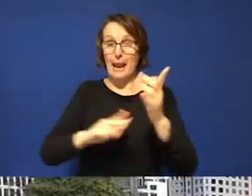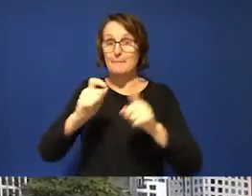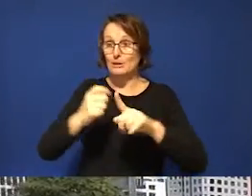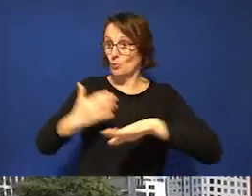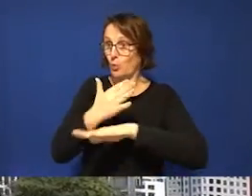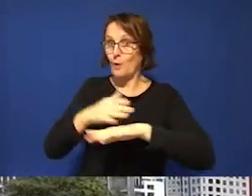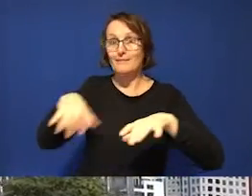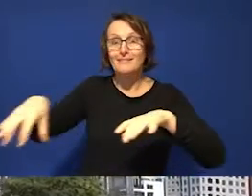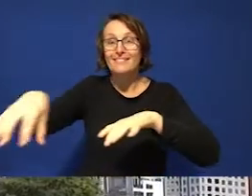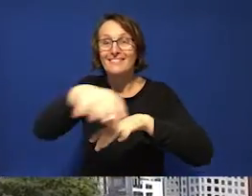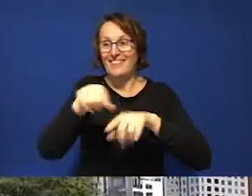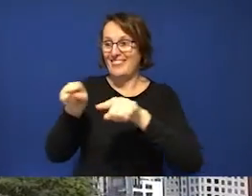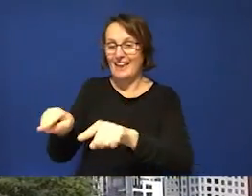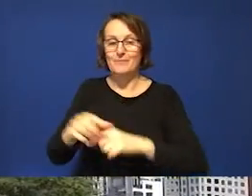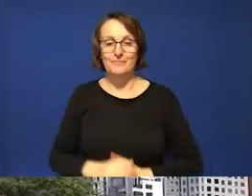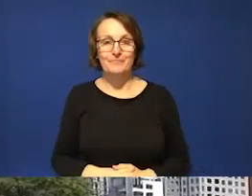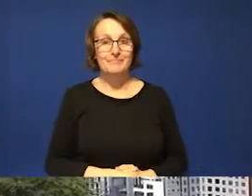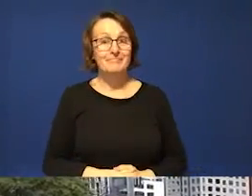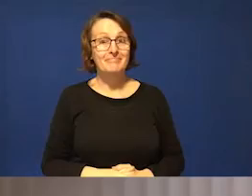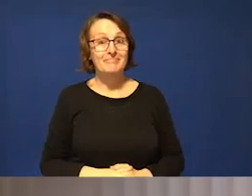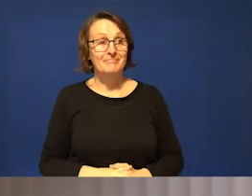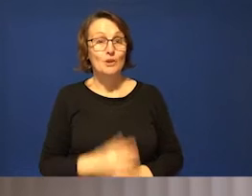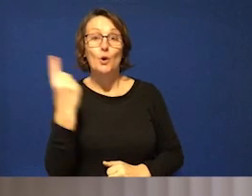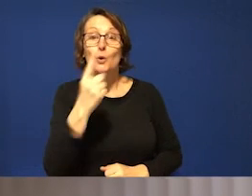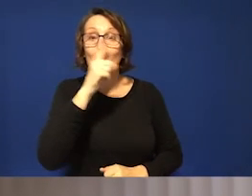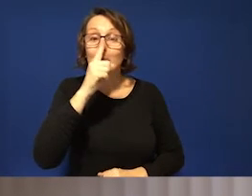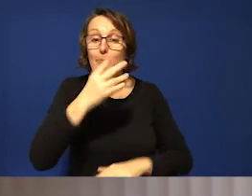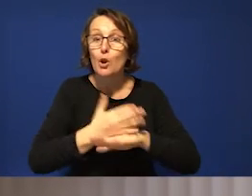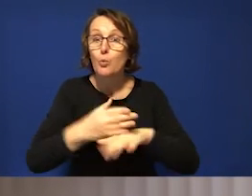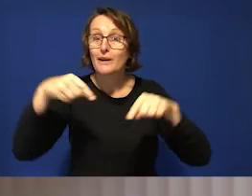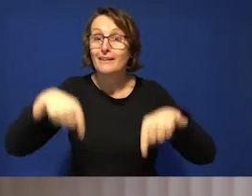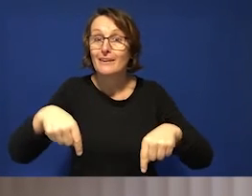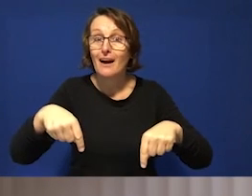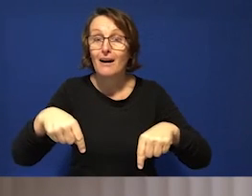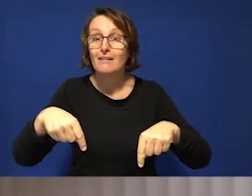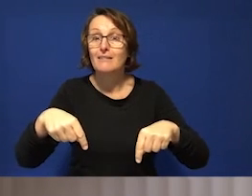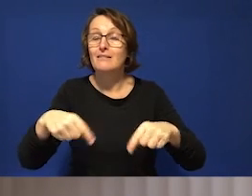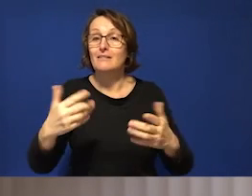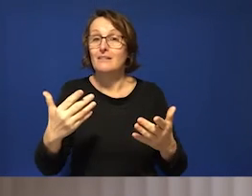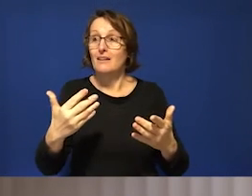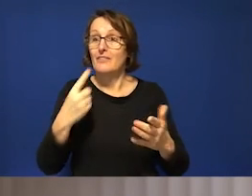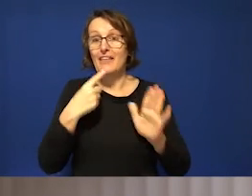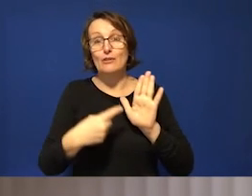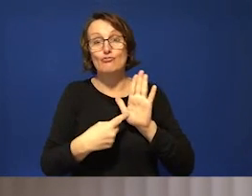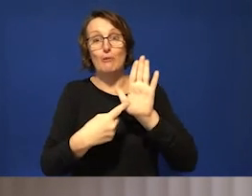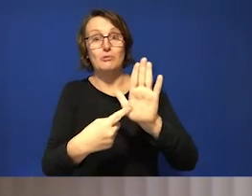Yeah. I mean, there are people who are here and the people who are based here are precisely those who are representing the community